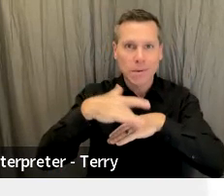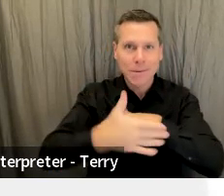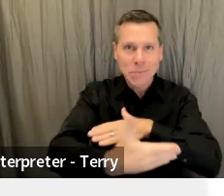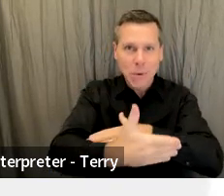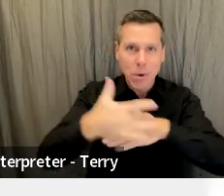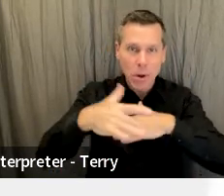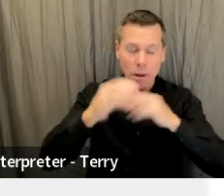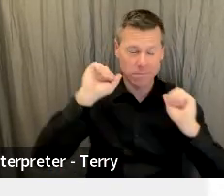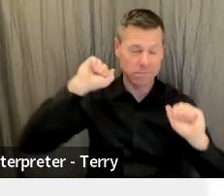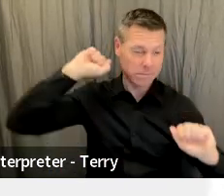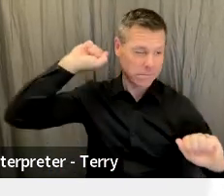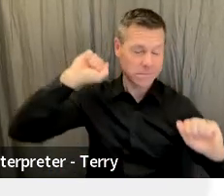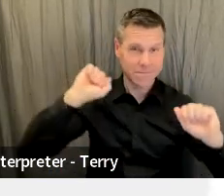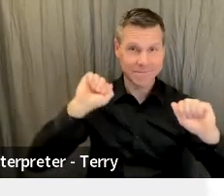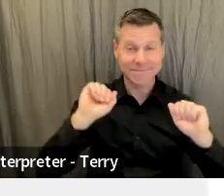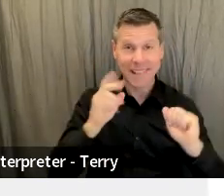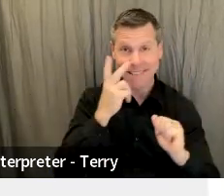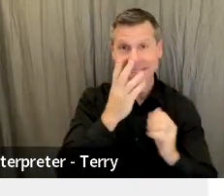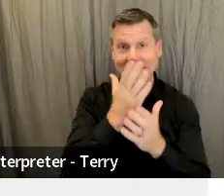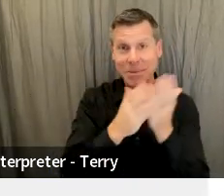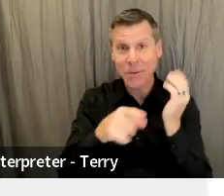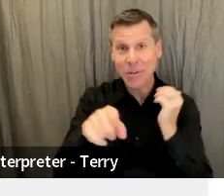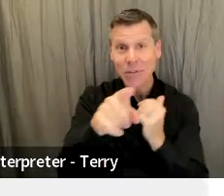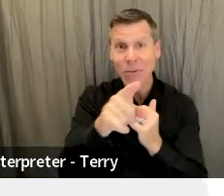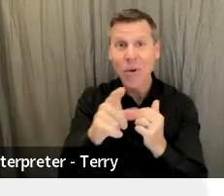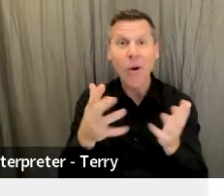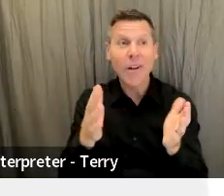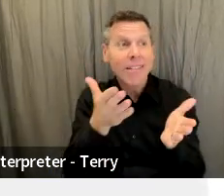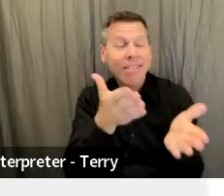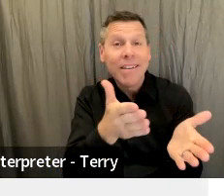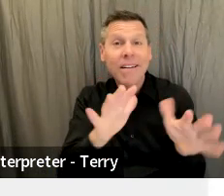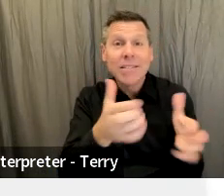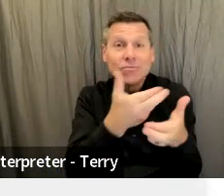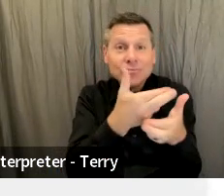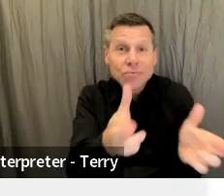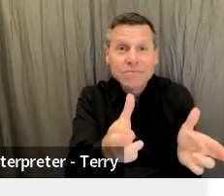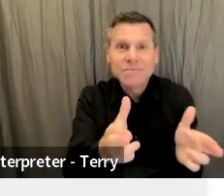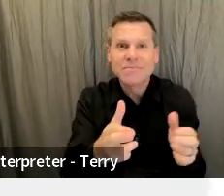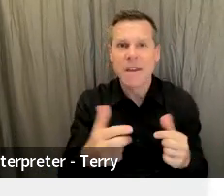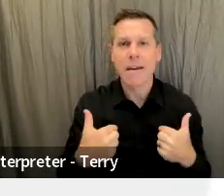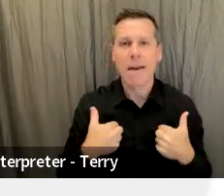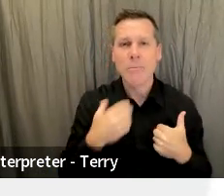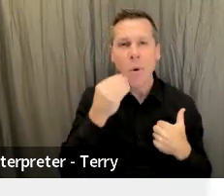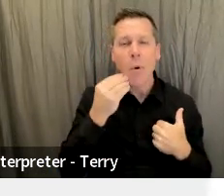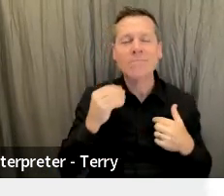I see that some of you are already on campus, in your classroom. I'm still cozy at home.